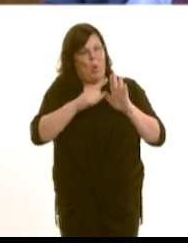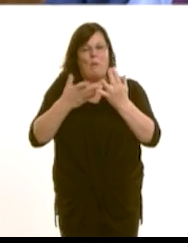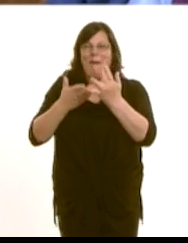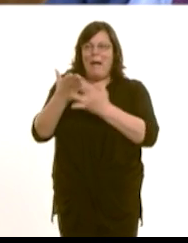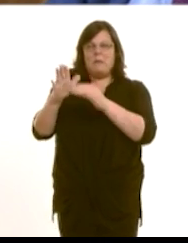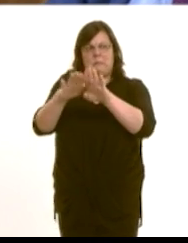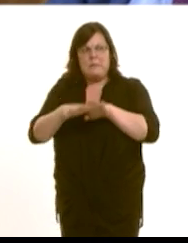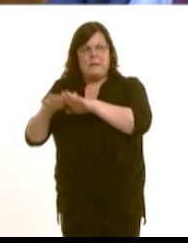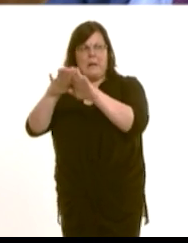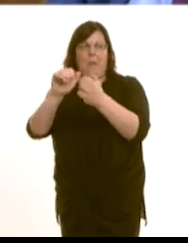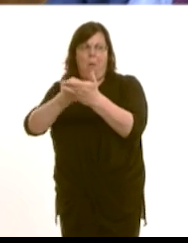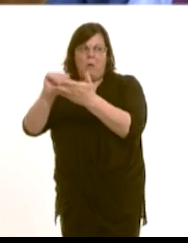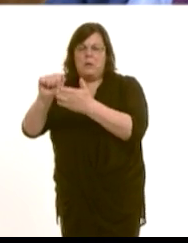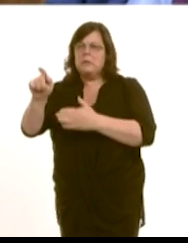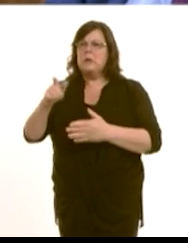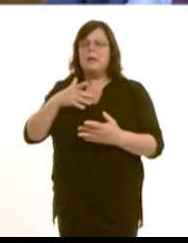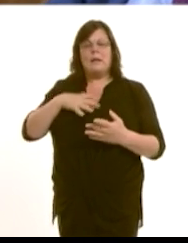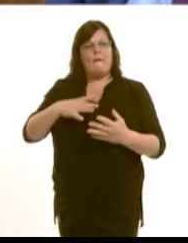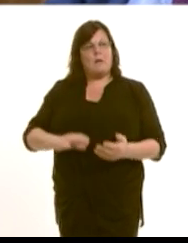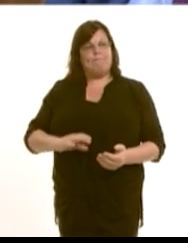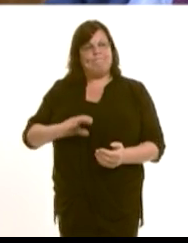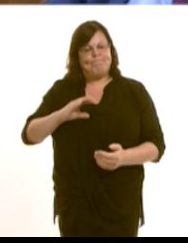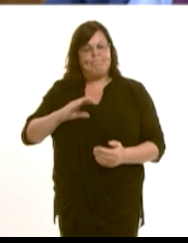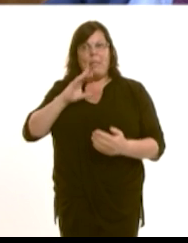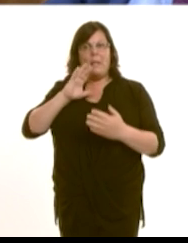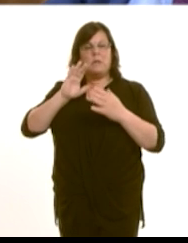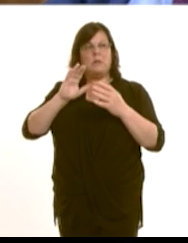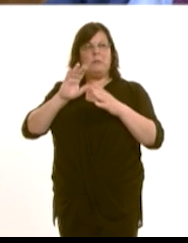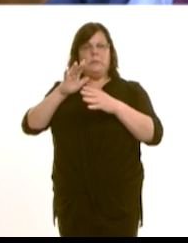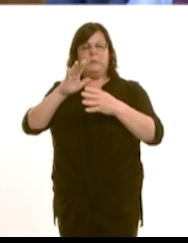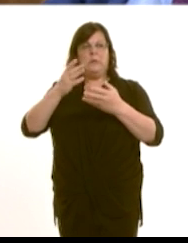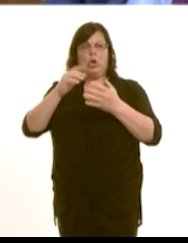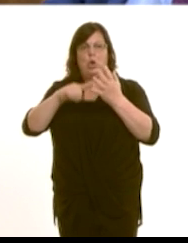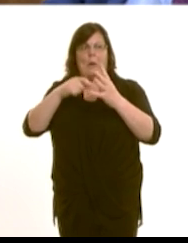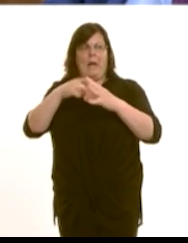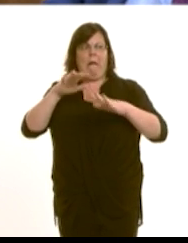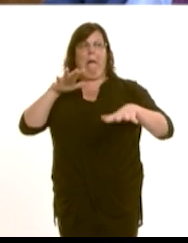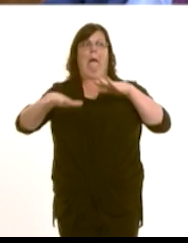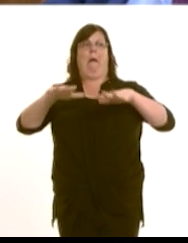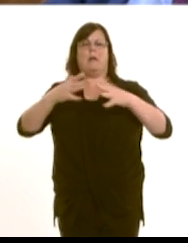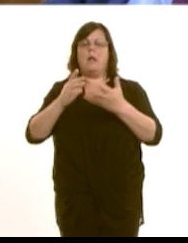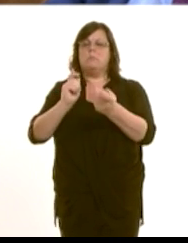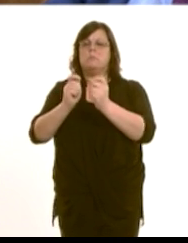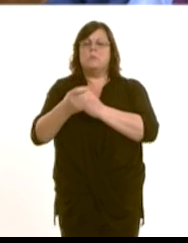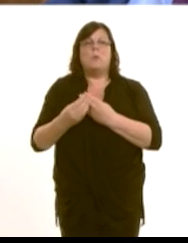They are reassured that the position is stabilising within the UK, as they see it, but the next